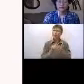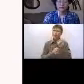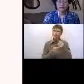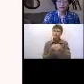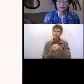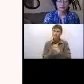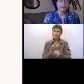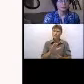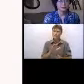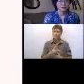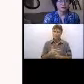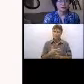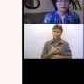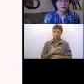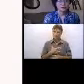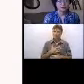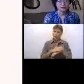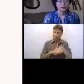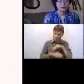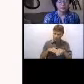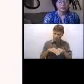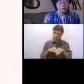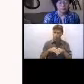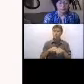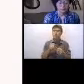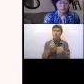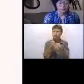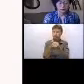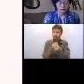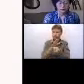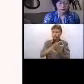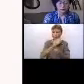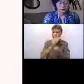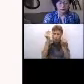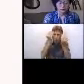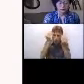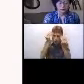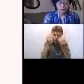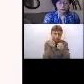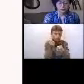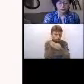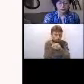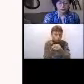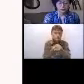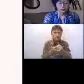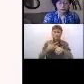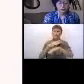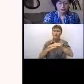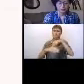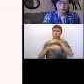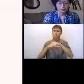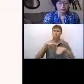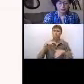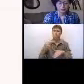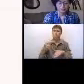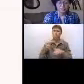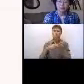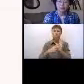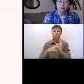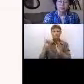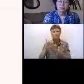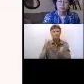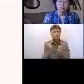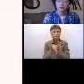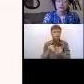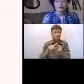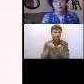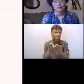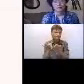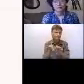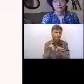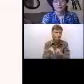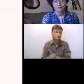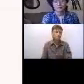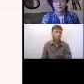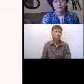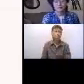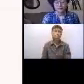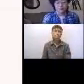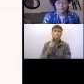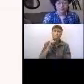just wondering if anyone would like to add to that to what white passing means.